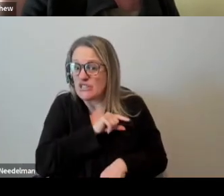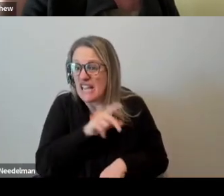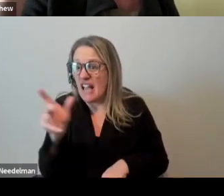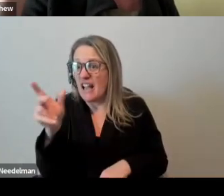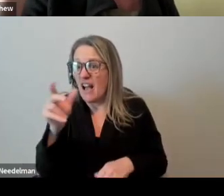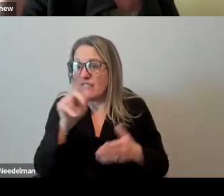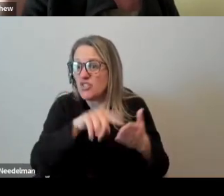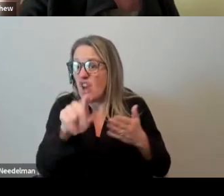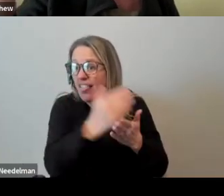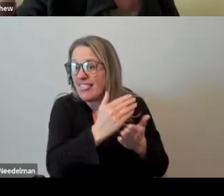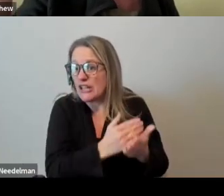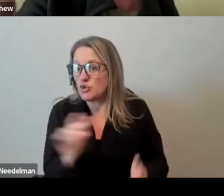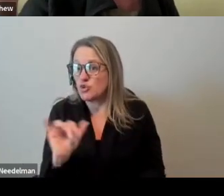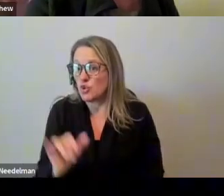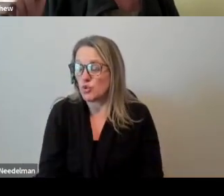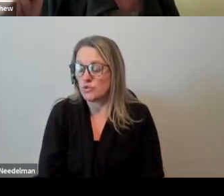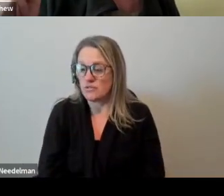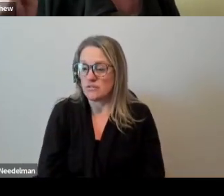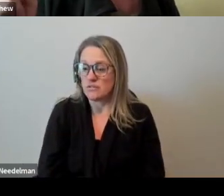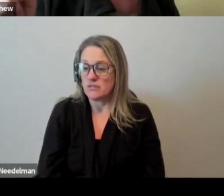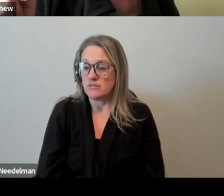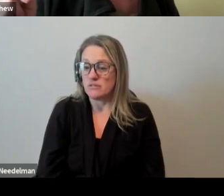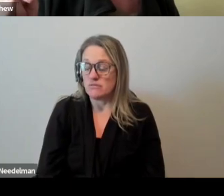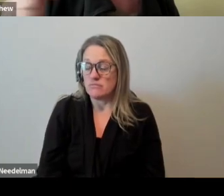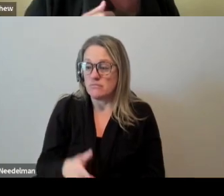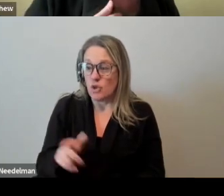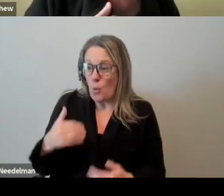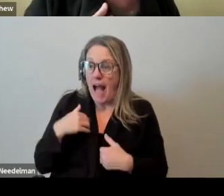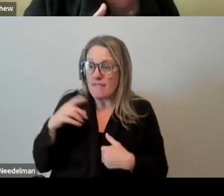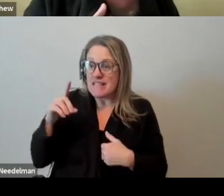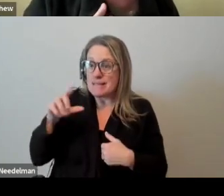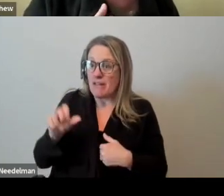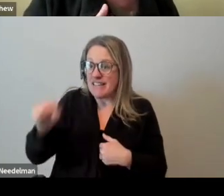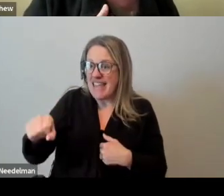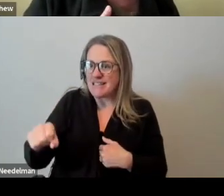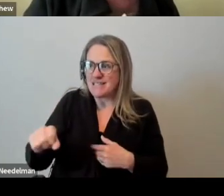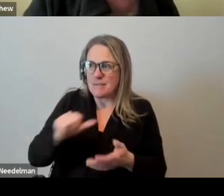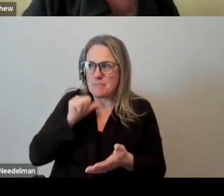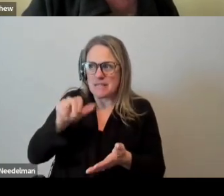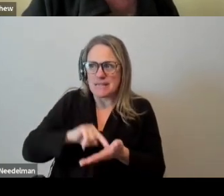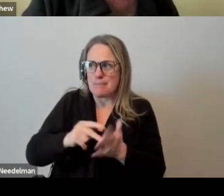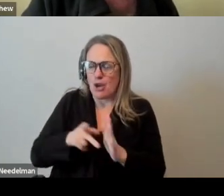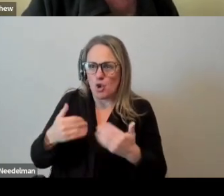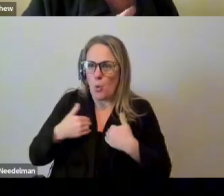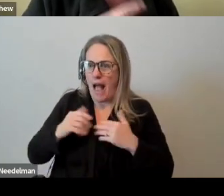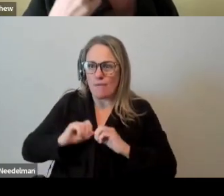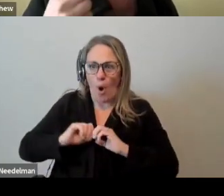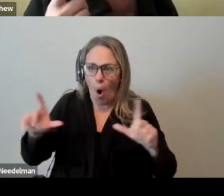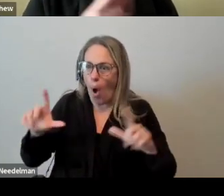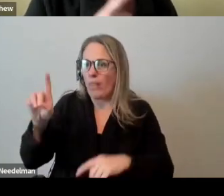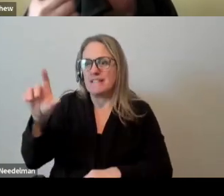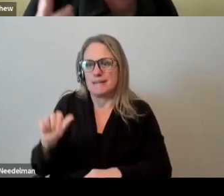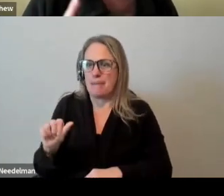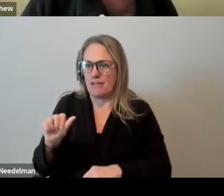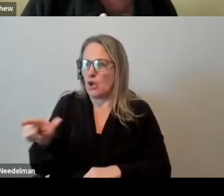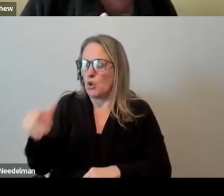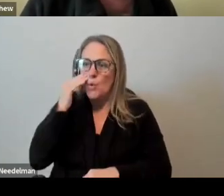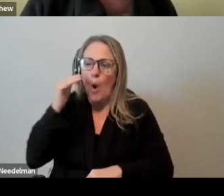Just because you have one doesn't mean you have them all right? If I'm going to do good work in a disability space, I have to be listening to a lot of other people